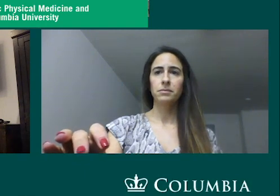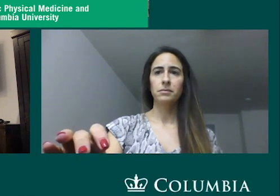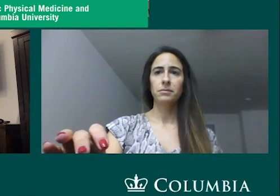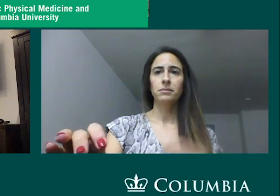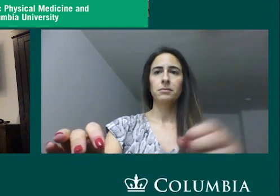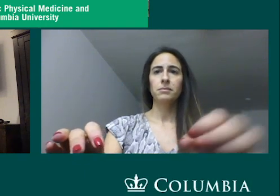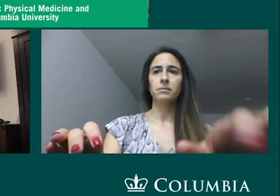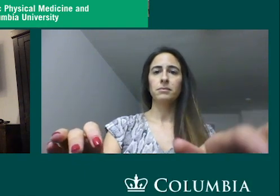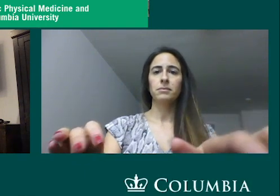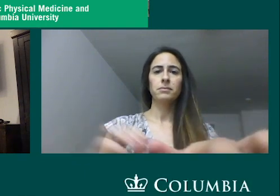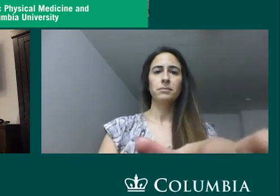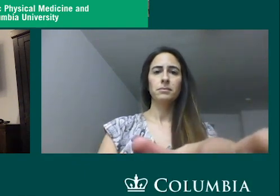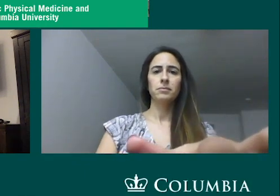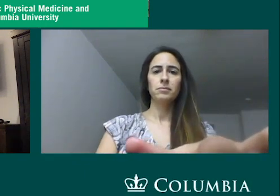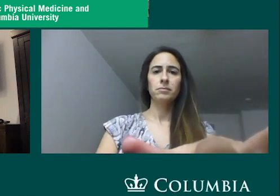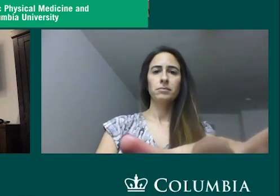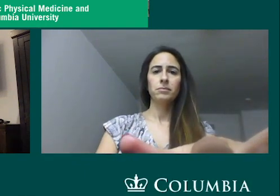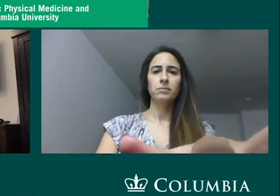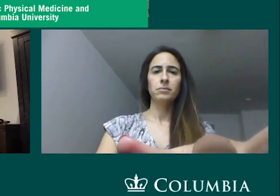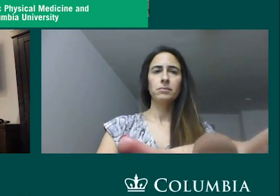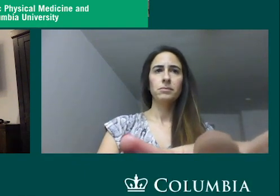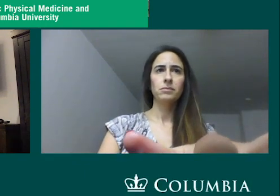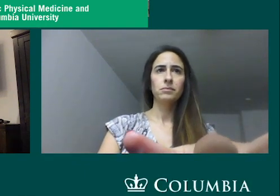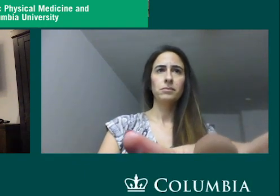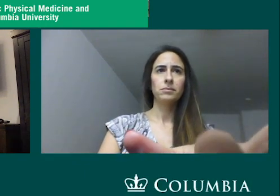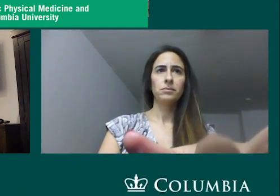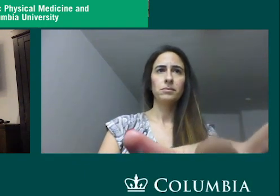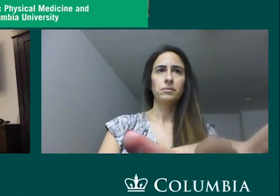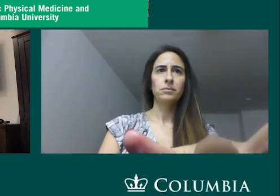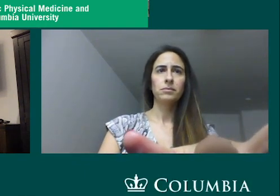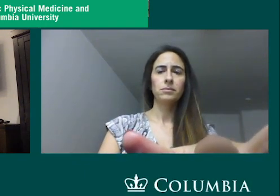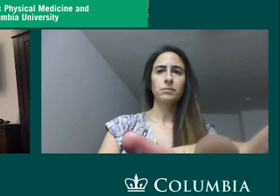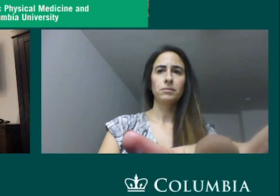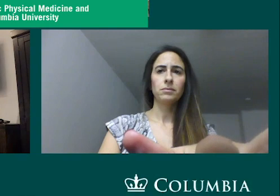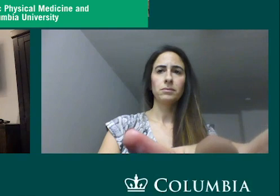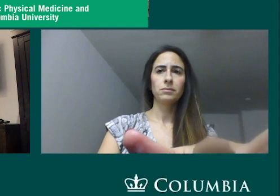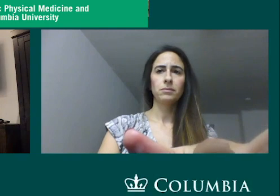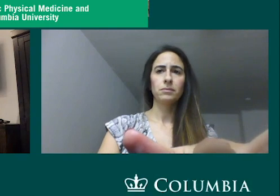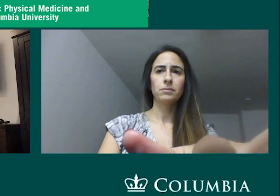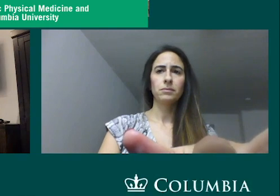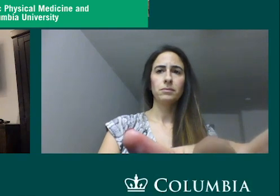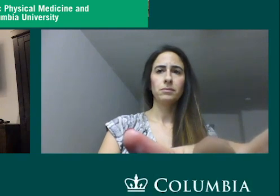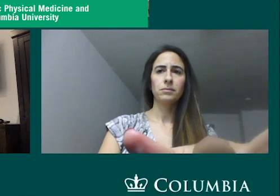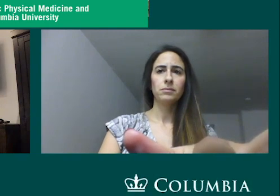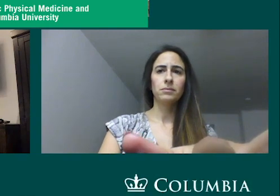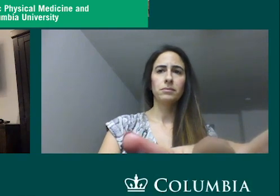the service to all our population actually. And I think that's a really good point